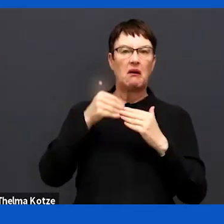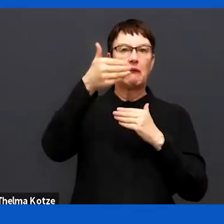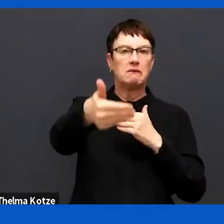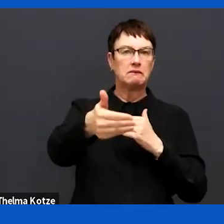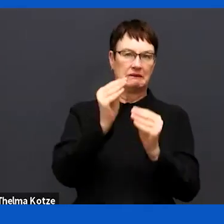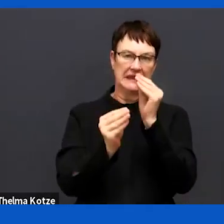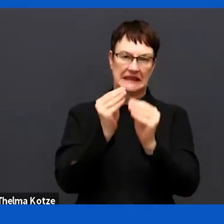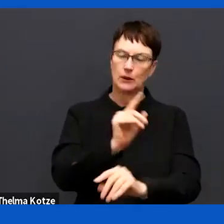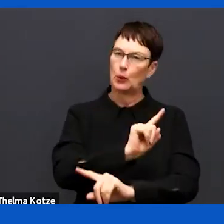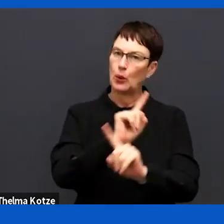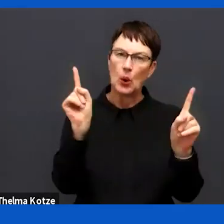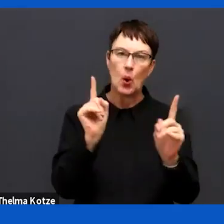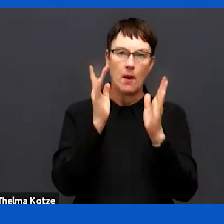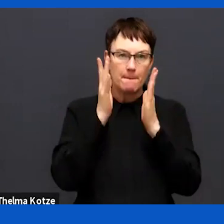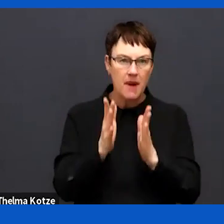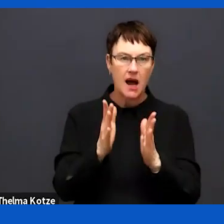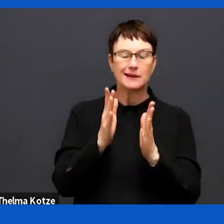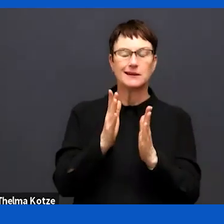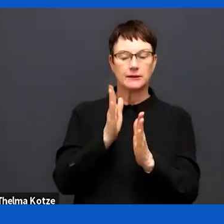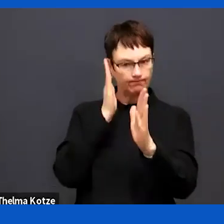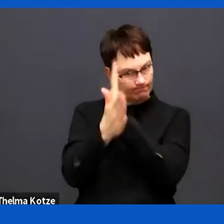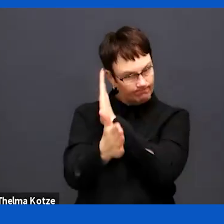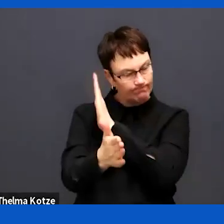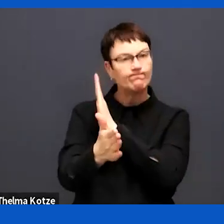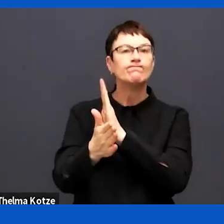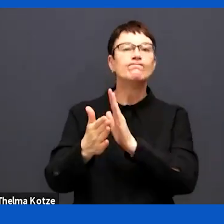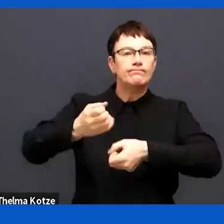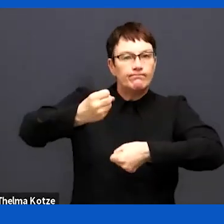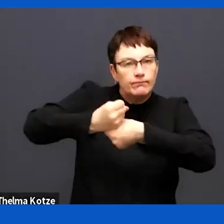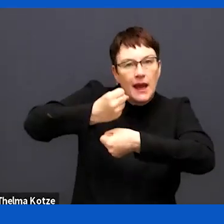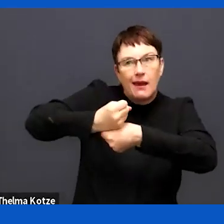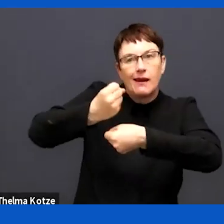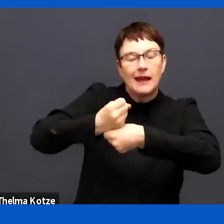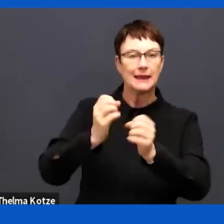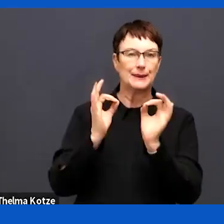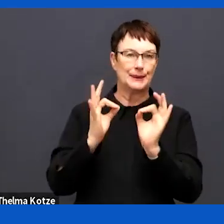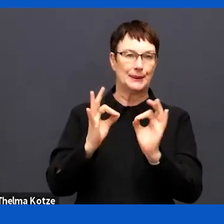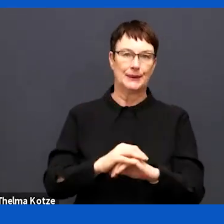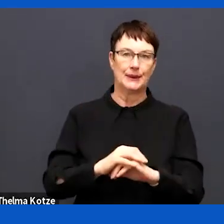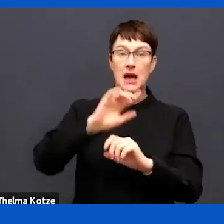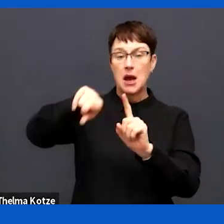educate people that create content for website and not only people that develop website.